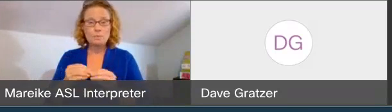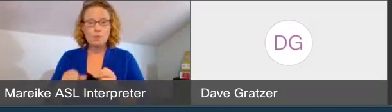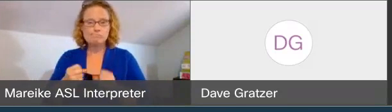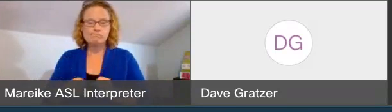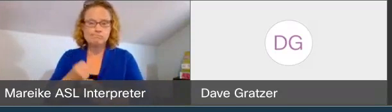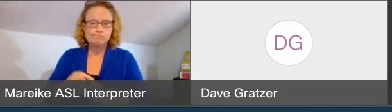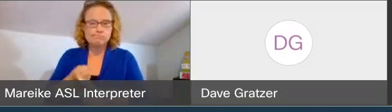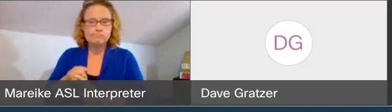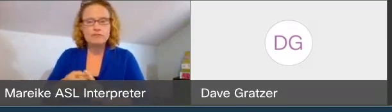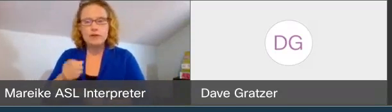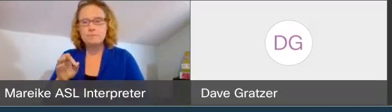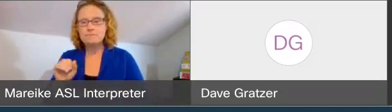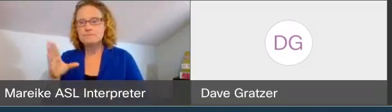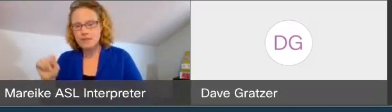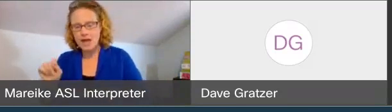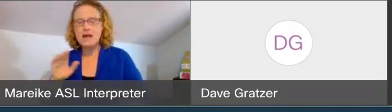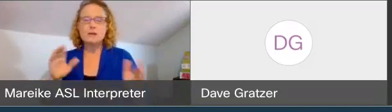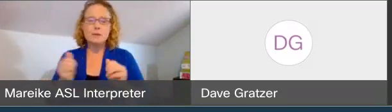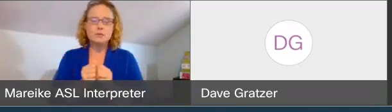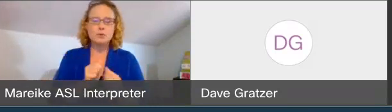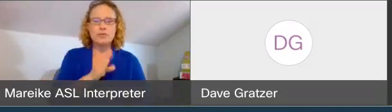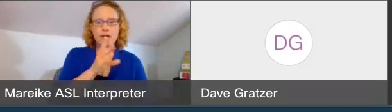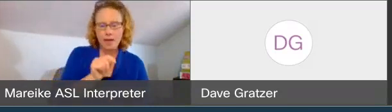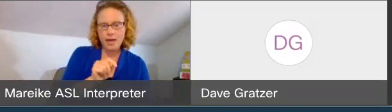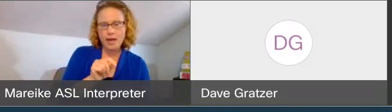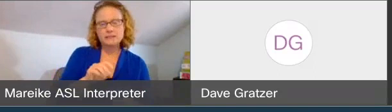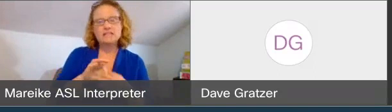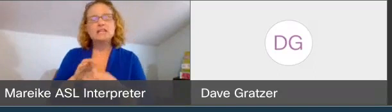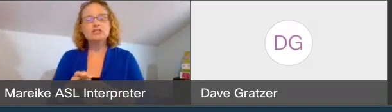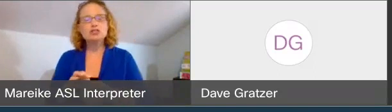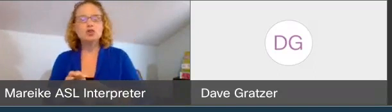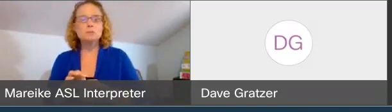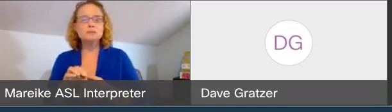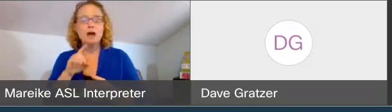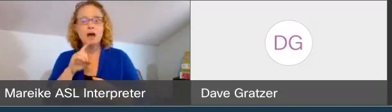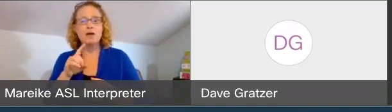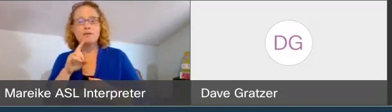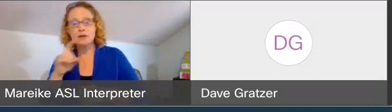FACT over ACT vis-a-vis a return to confinement for individuals served?